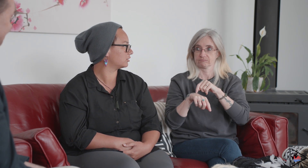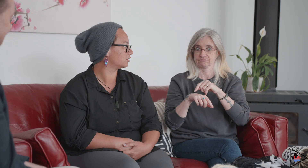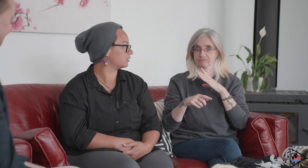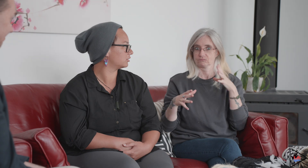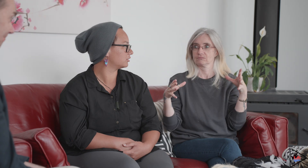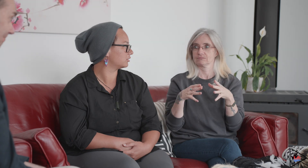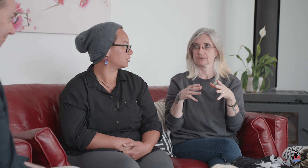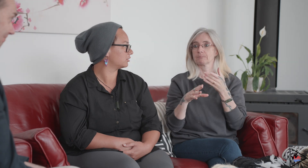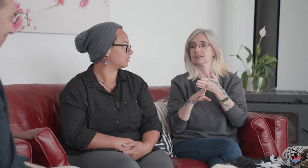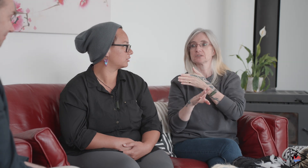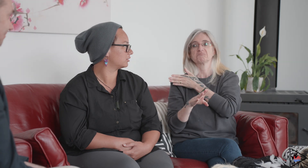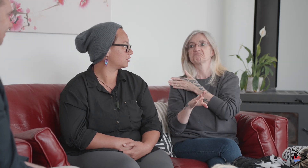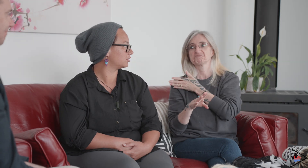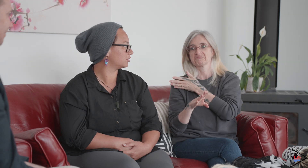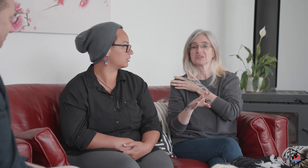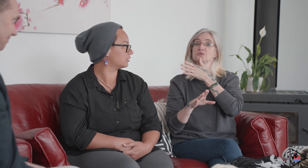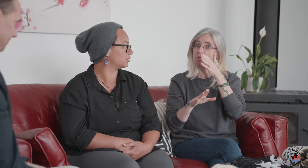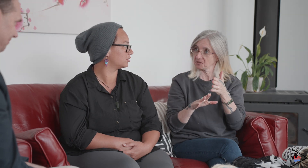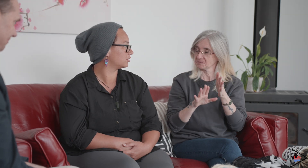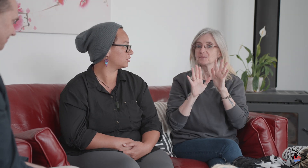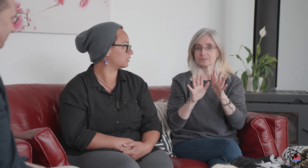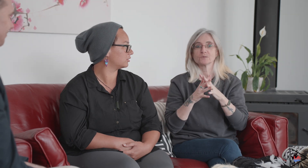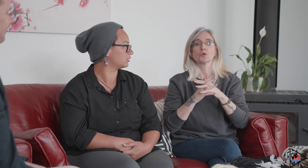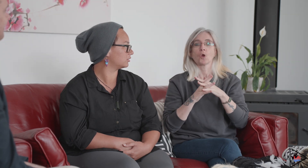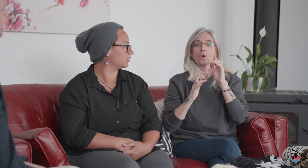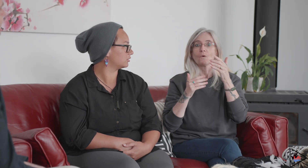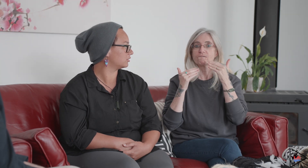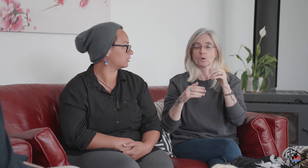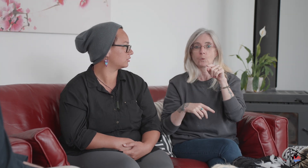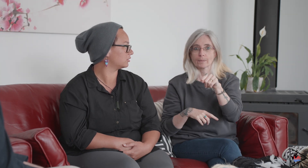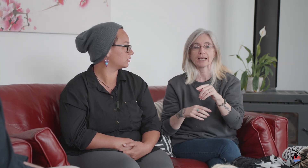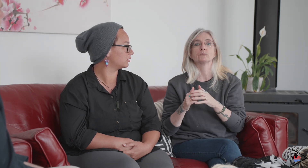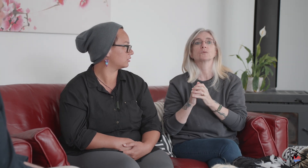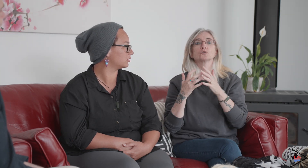it a go knowing that it was everybody's first go. It's not something they've done before at level